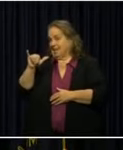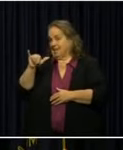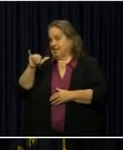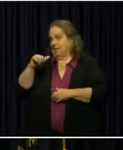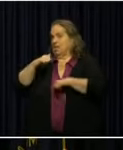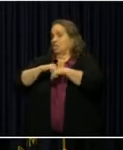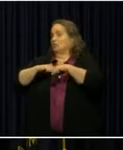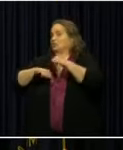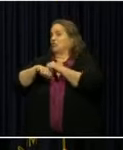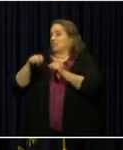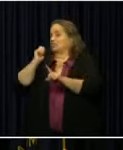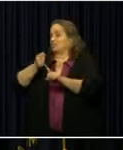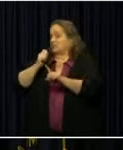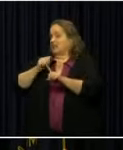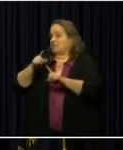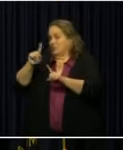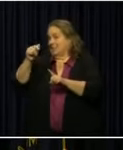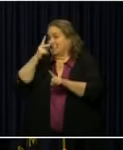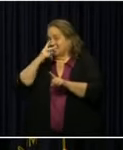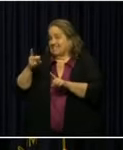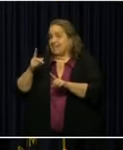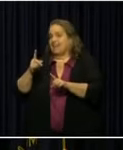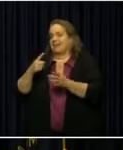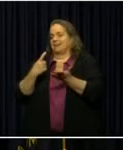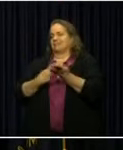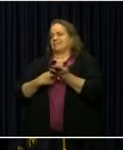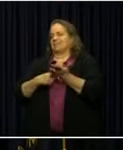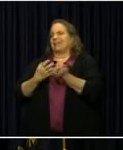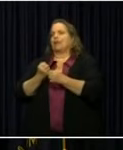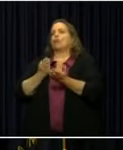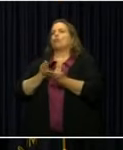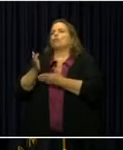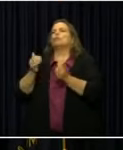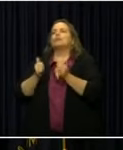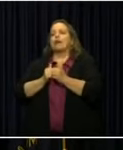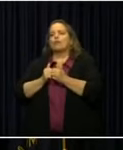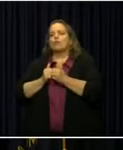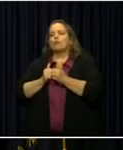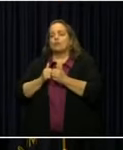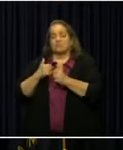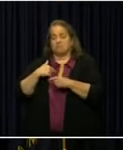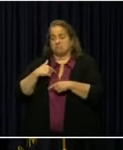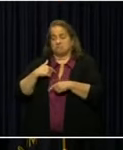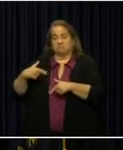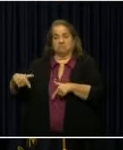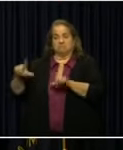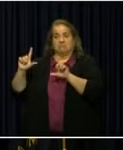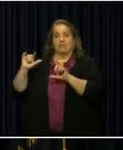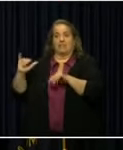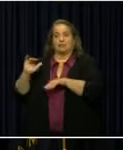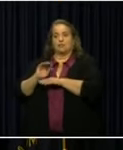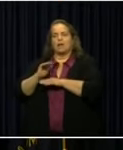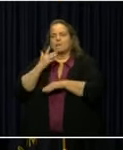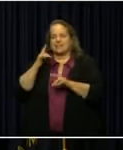SPECIAL IT WAS. BUT, LOOK, SHE CELEBRATED IT ON A ZOOM CALL. THAT IS HER PROTECTING HER GRANDDAD.